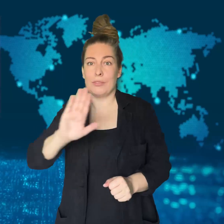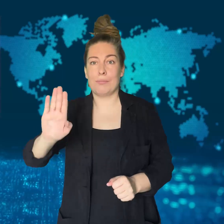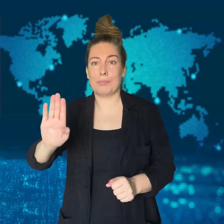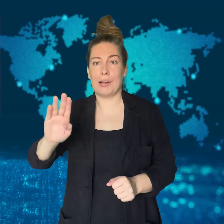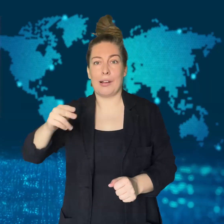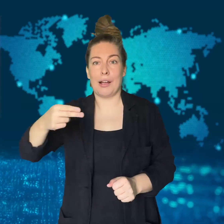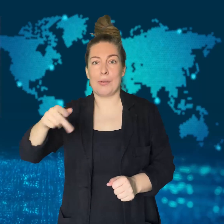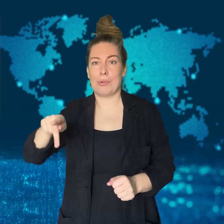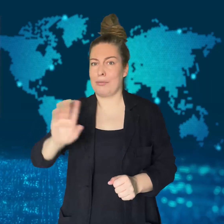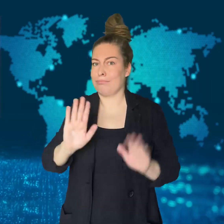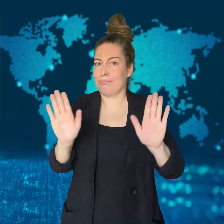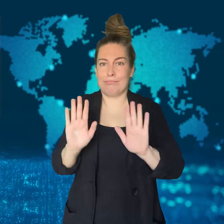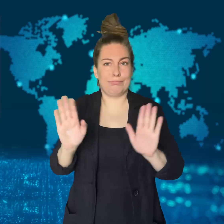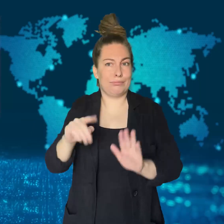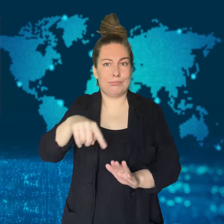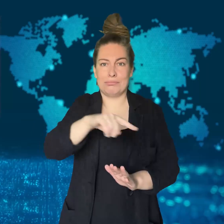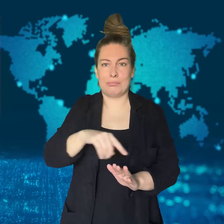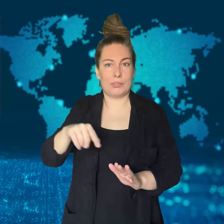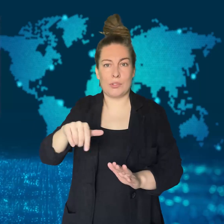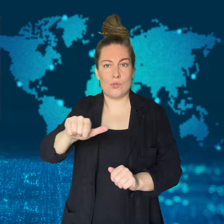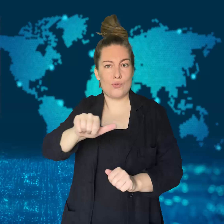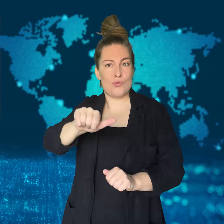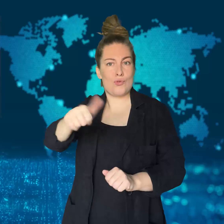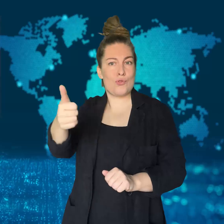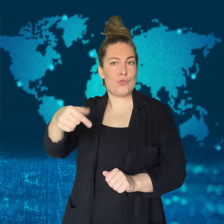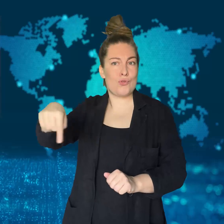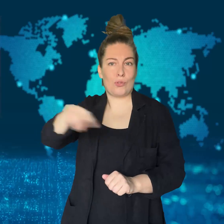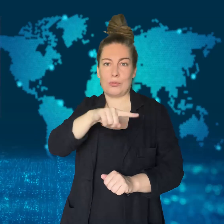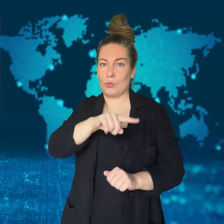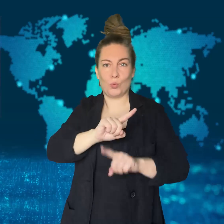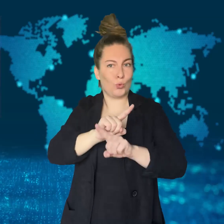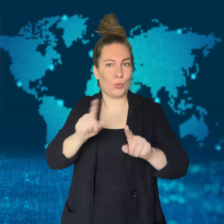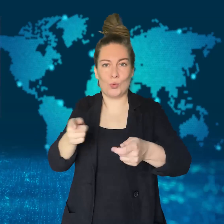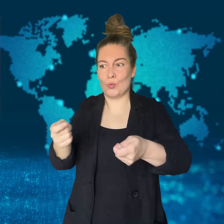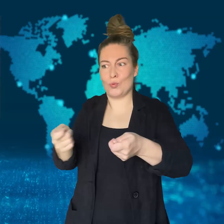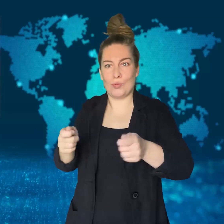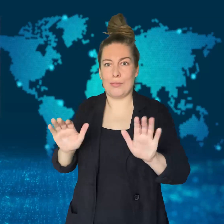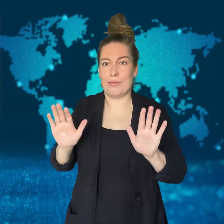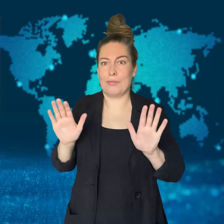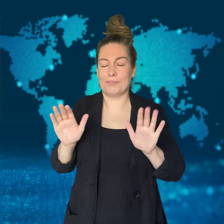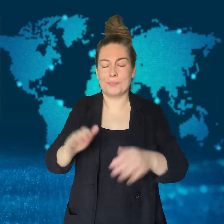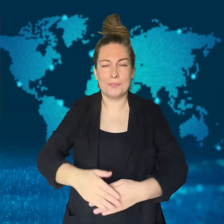BHP insists that they did not own or operate the dam and its facilities.